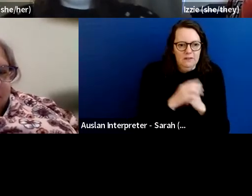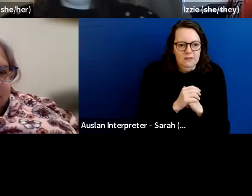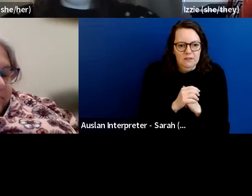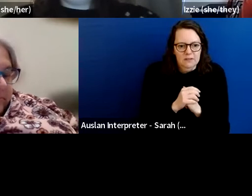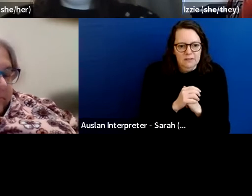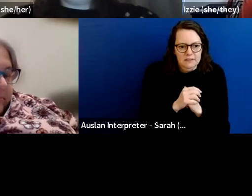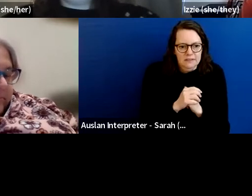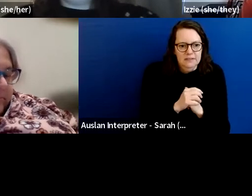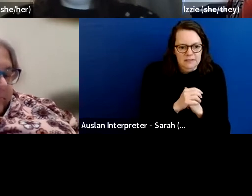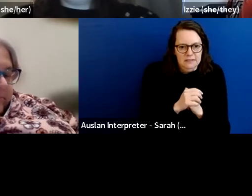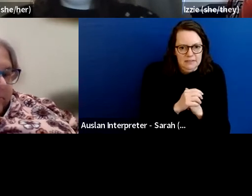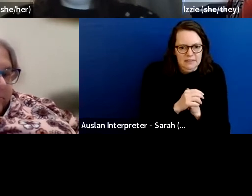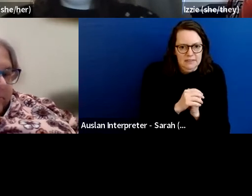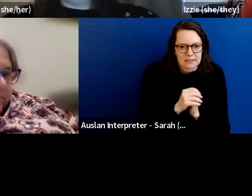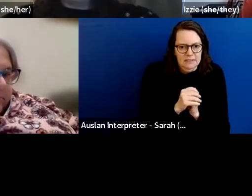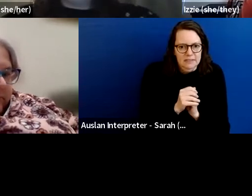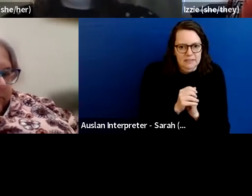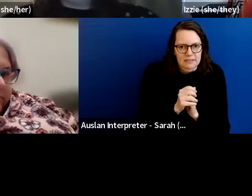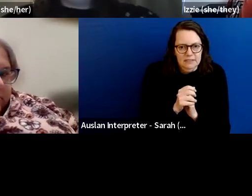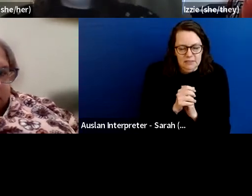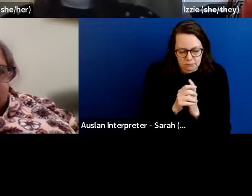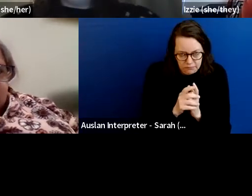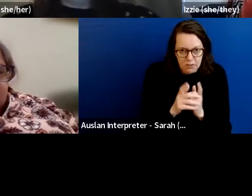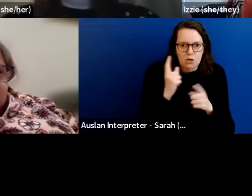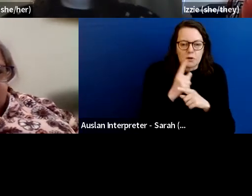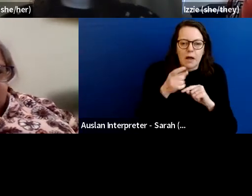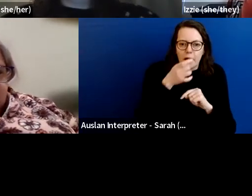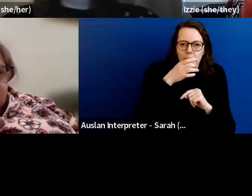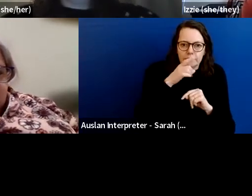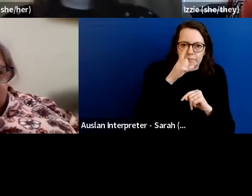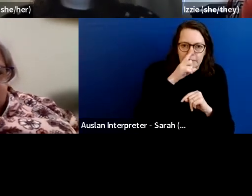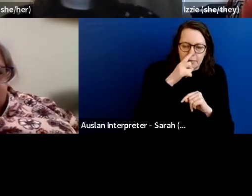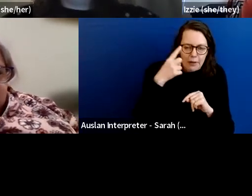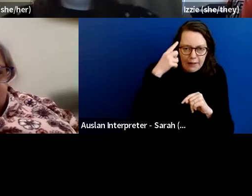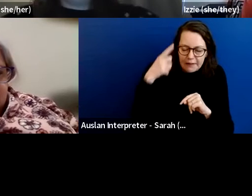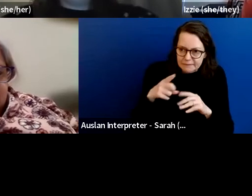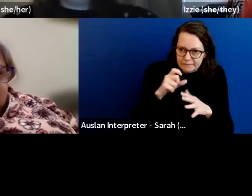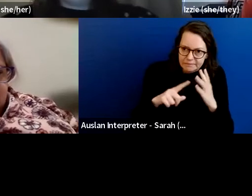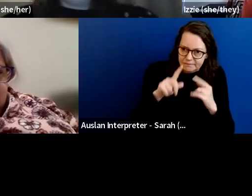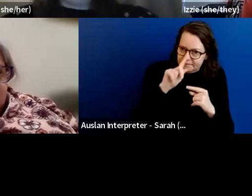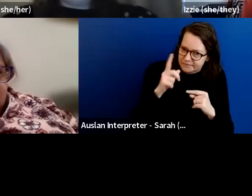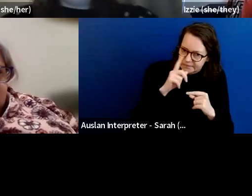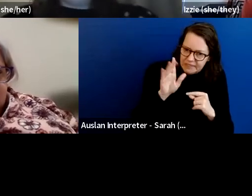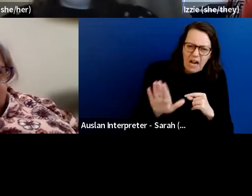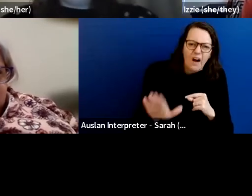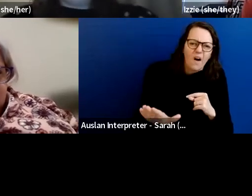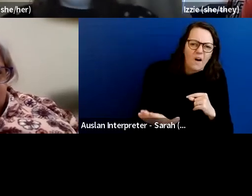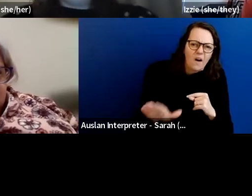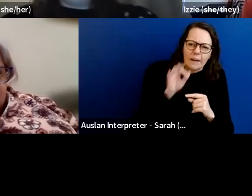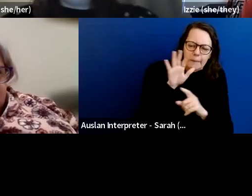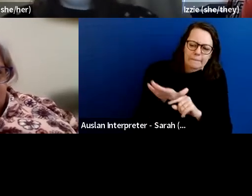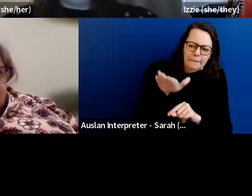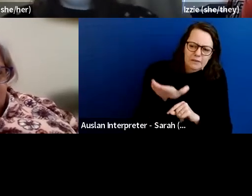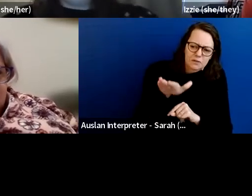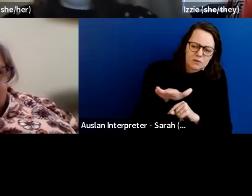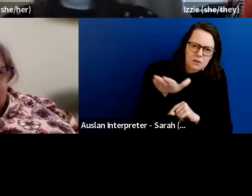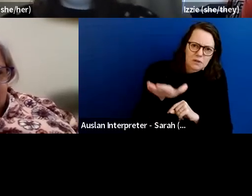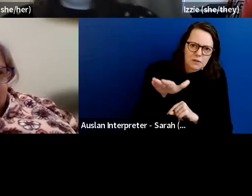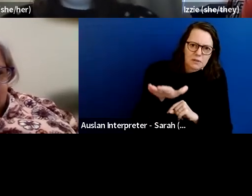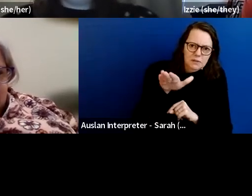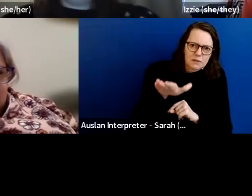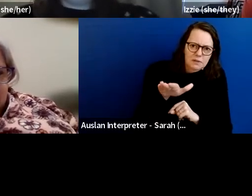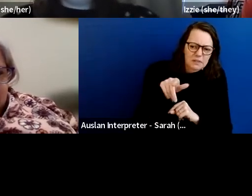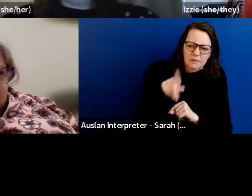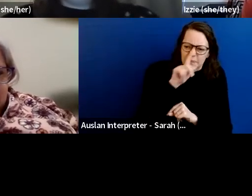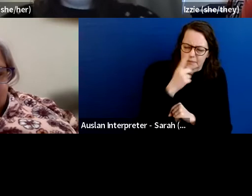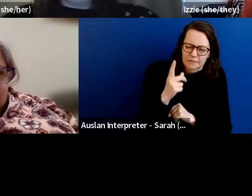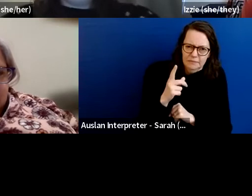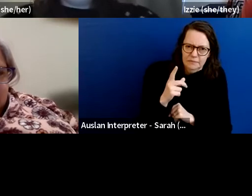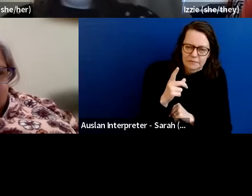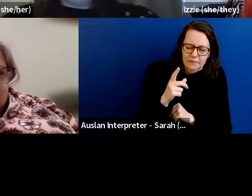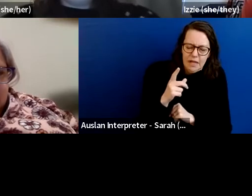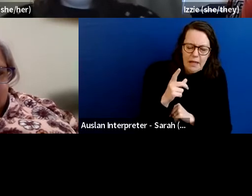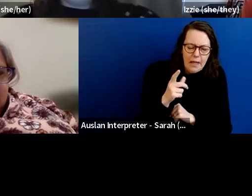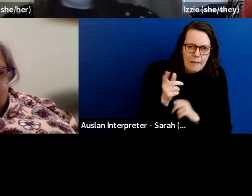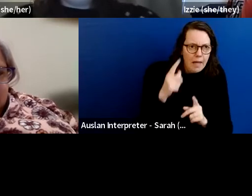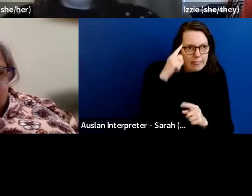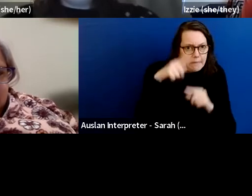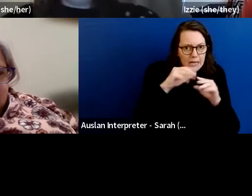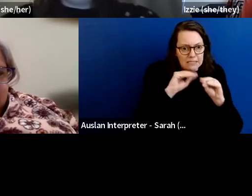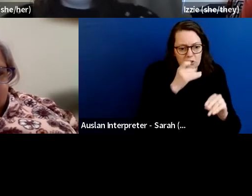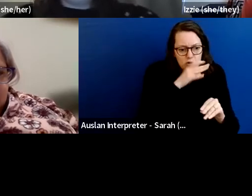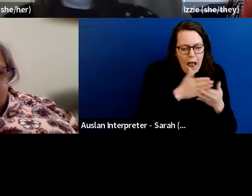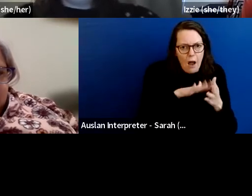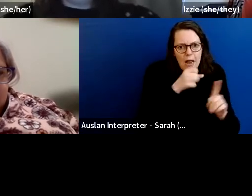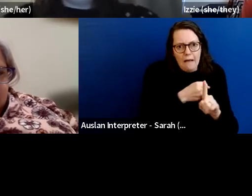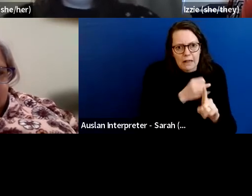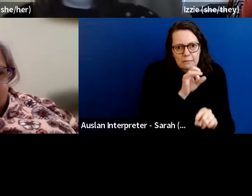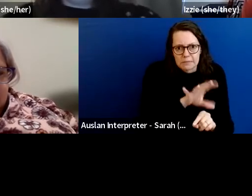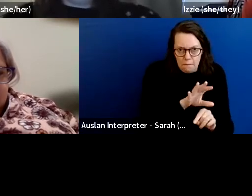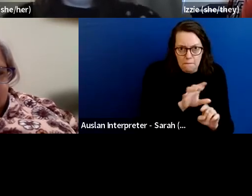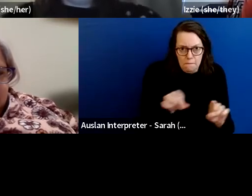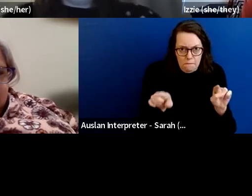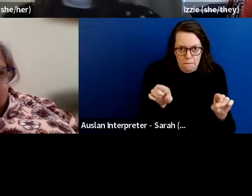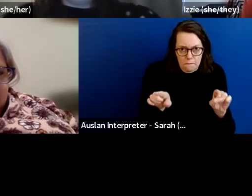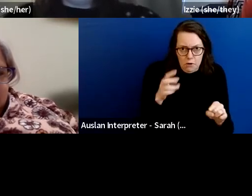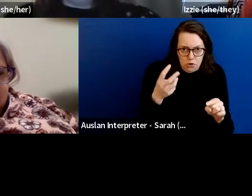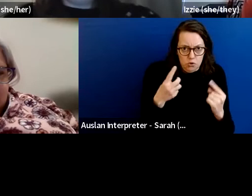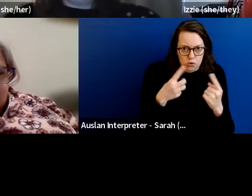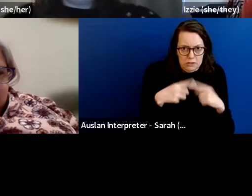So we've talked about infantilizing and high expectations and helping to sort of also build the self advocacy questions. As a child, and what things.